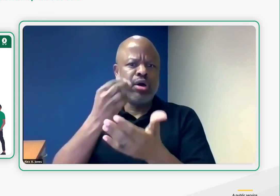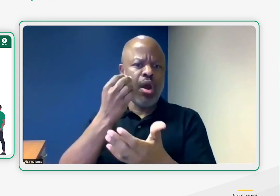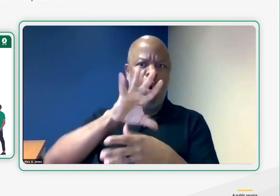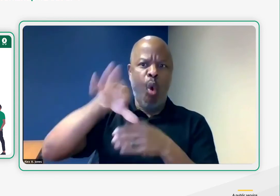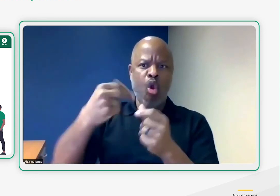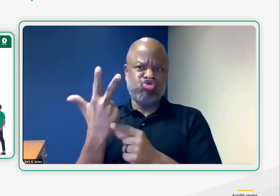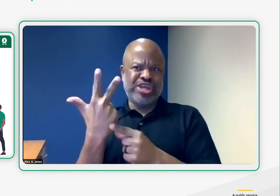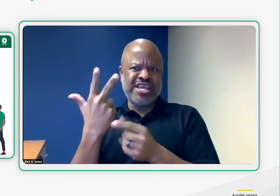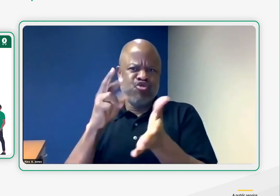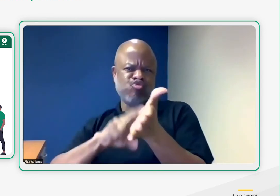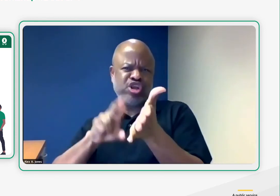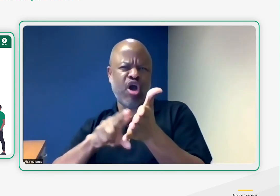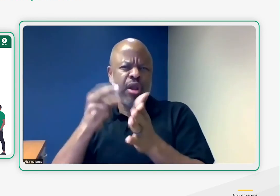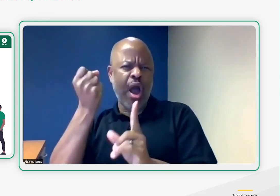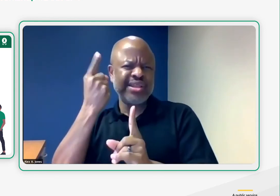3 of those research areas,